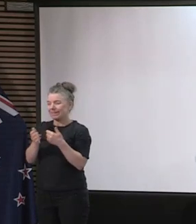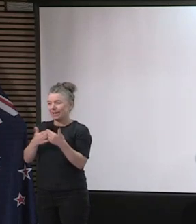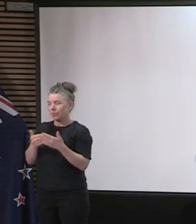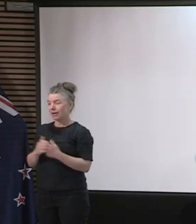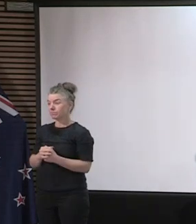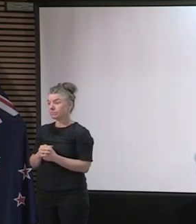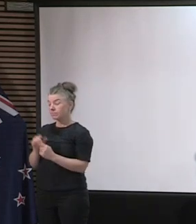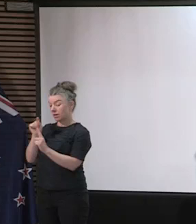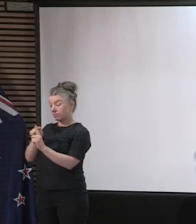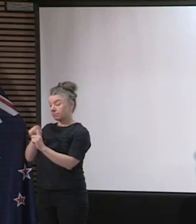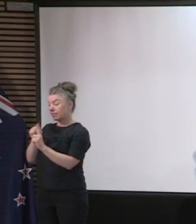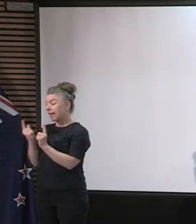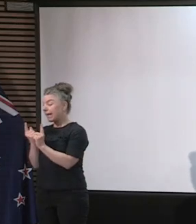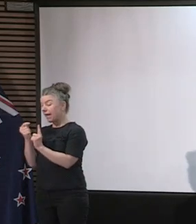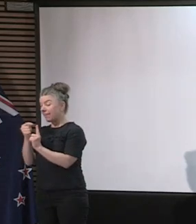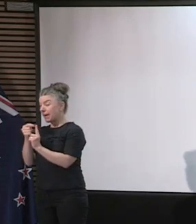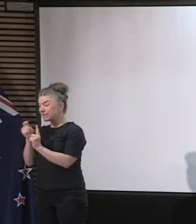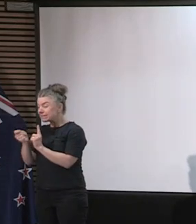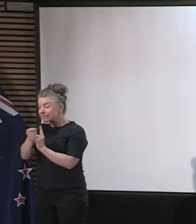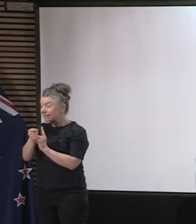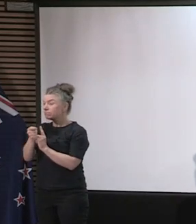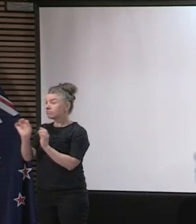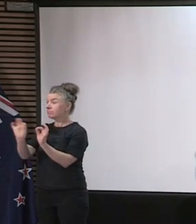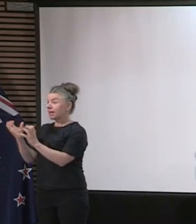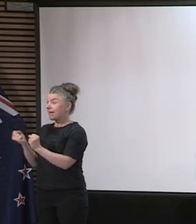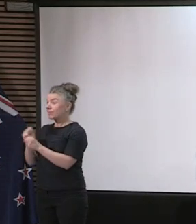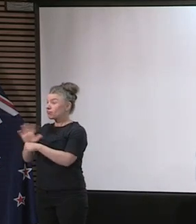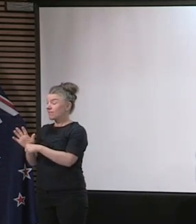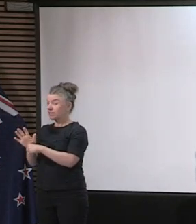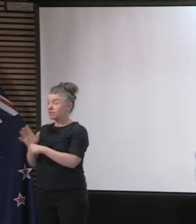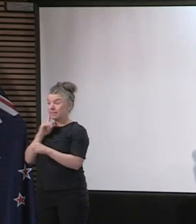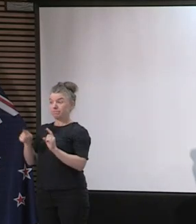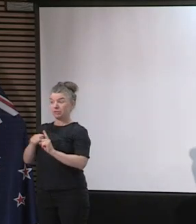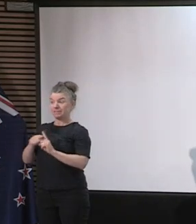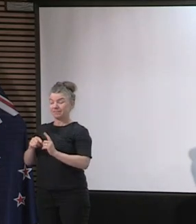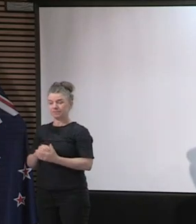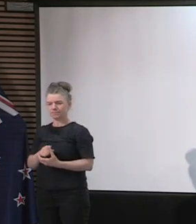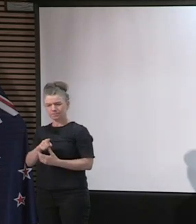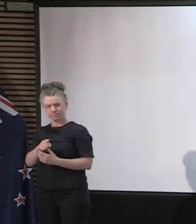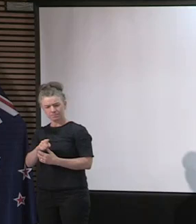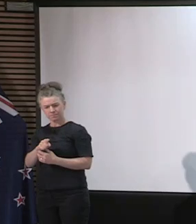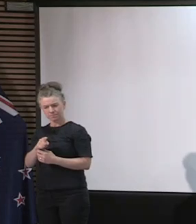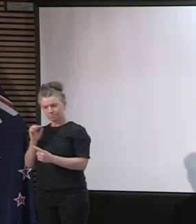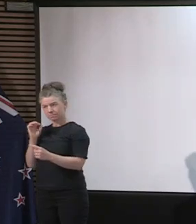There is no reason to believe it is. In fact, the close contacts of that person have